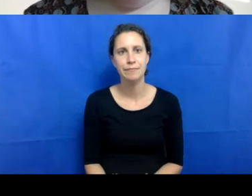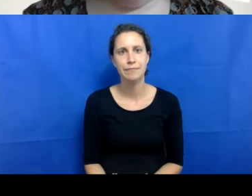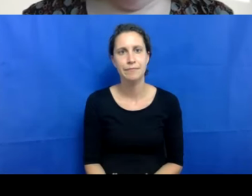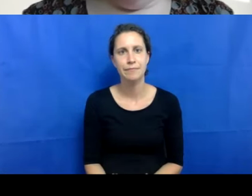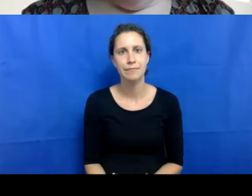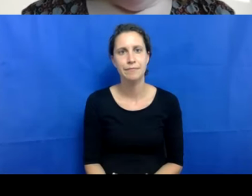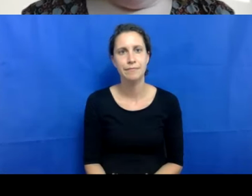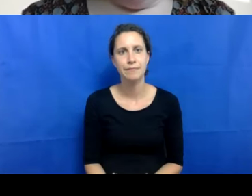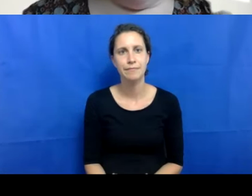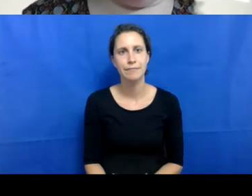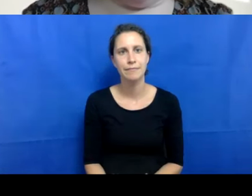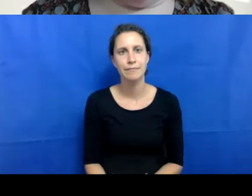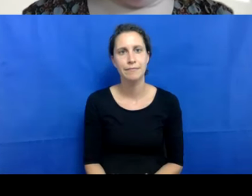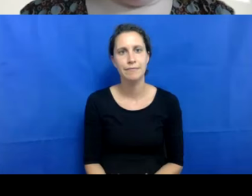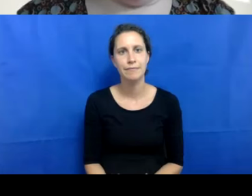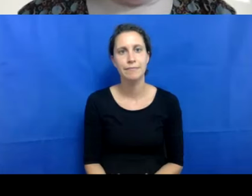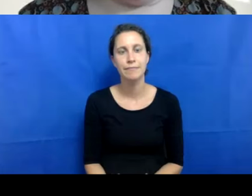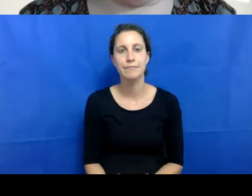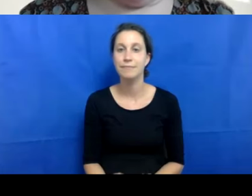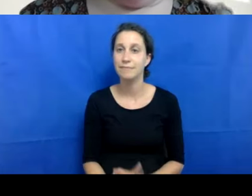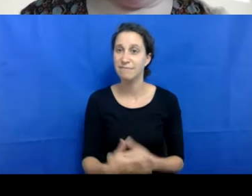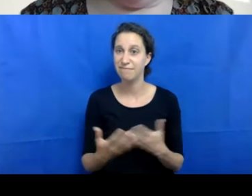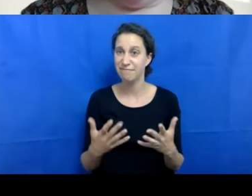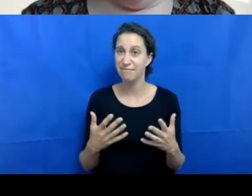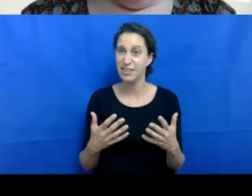Most of our events will be closed captioned.